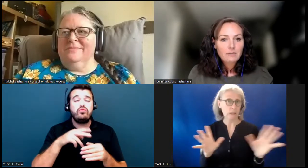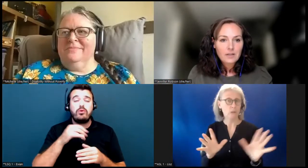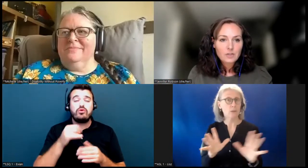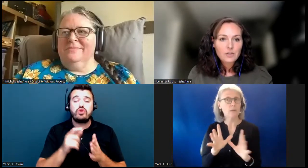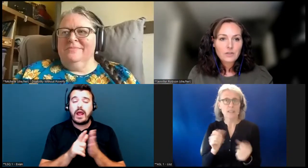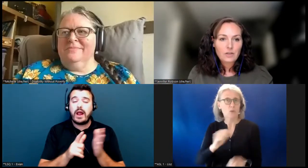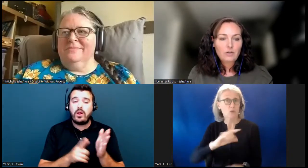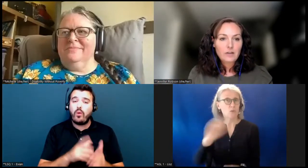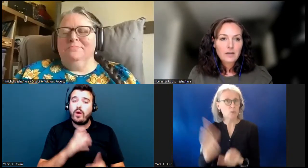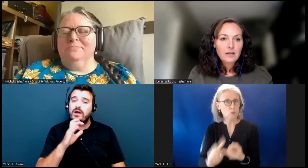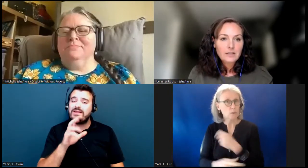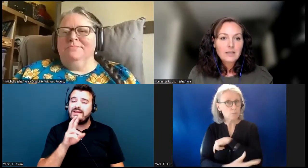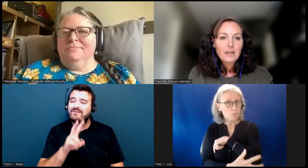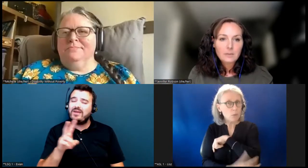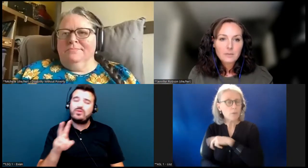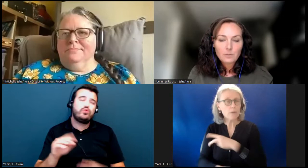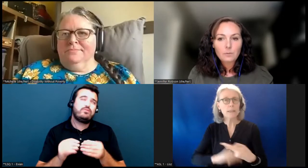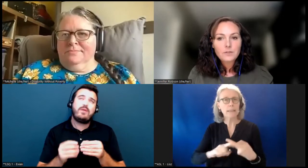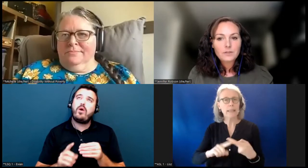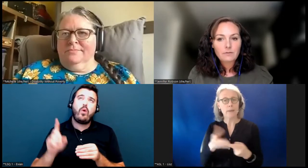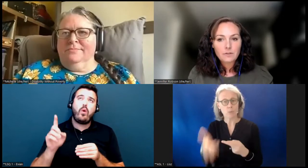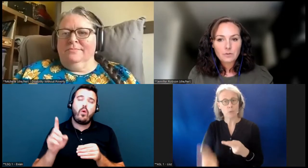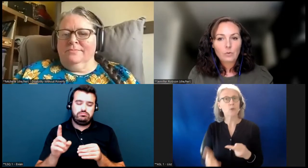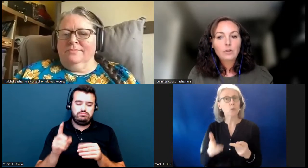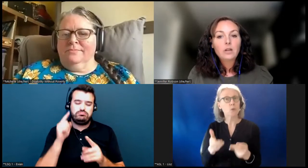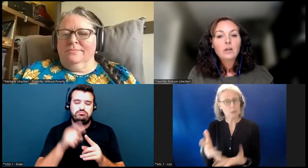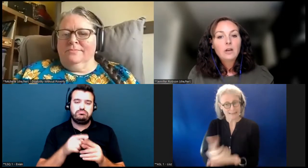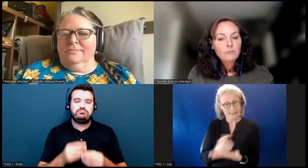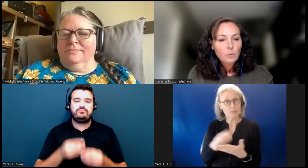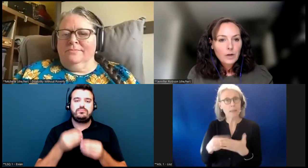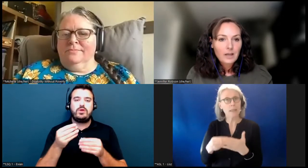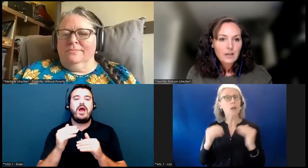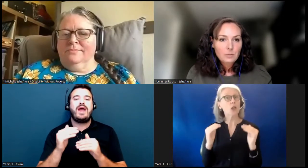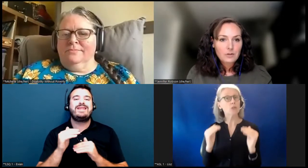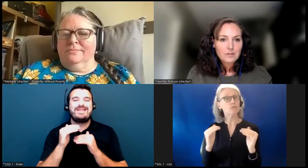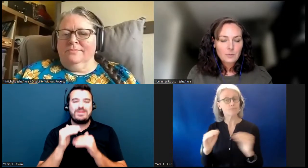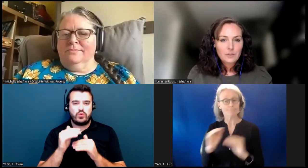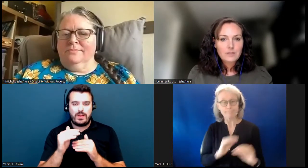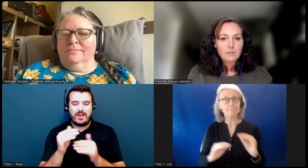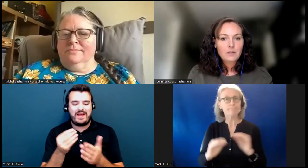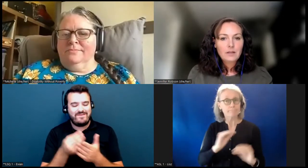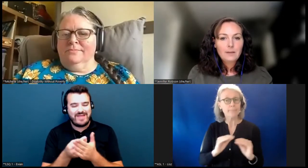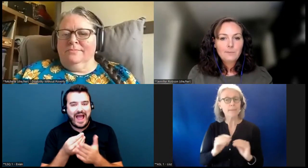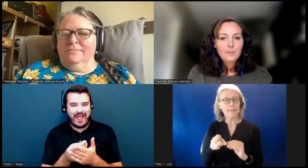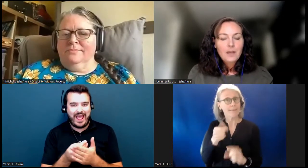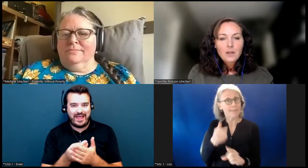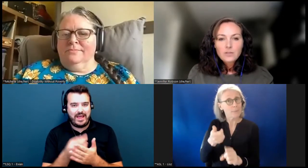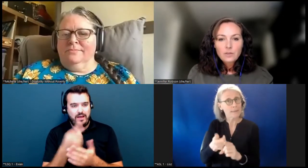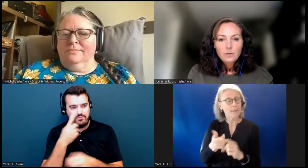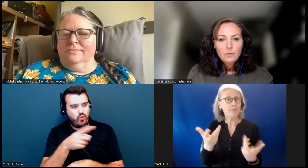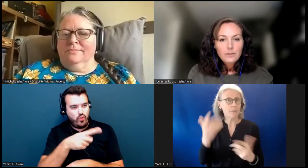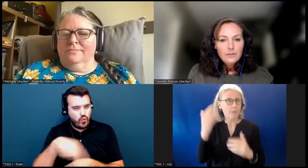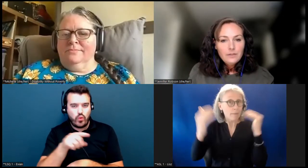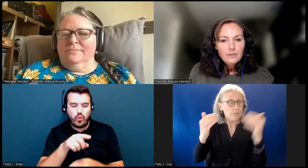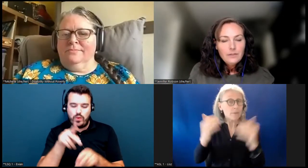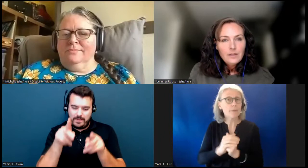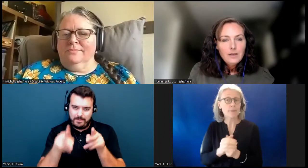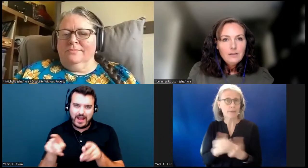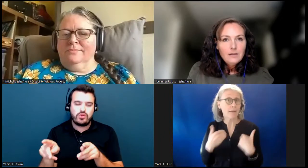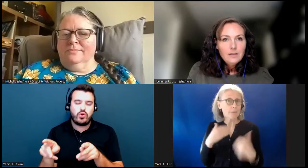FINANCIAL SECURITY AS KEY AIMS AND PURPOSES OF THIS GOAL FOR WORKING PERSON WITH DISABILITIES.